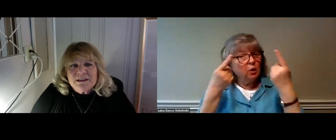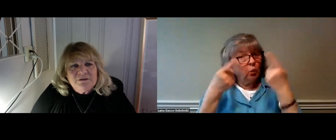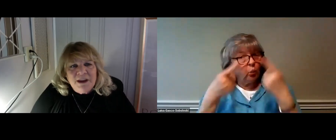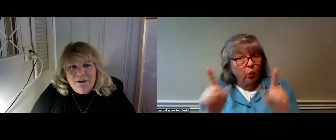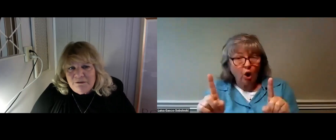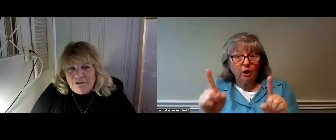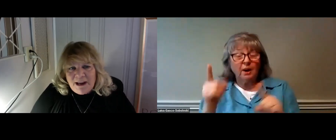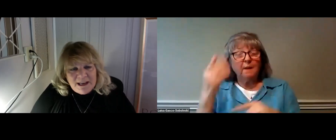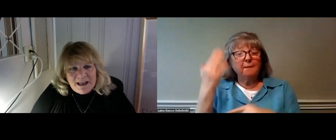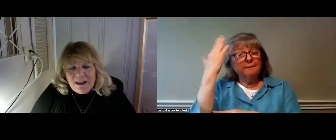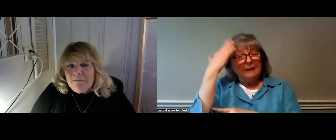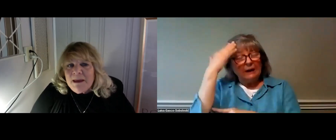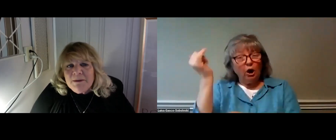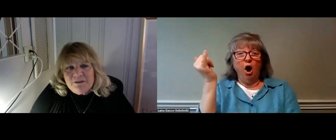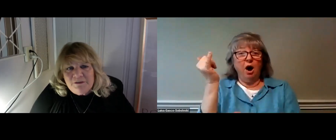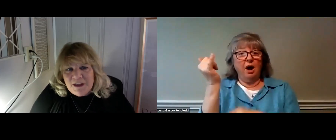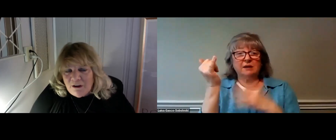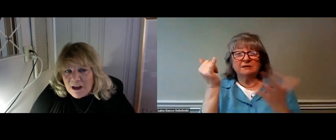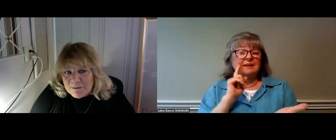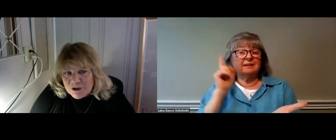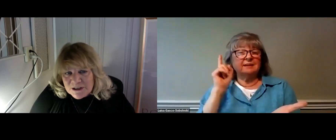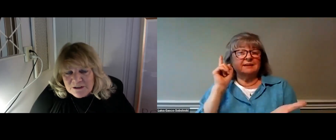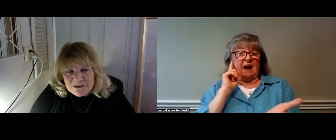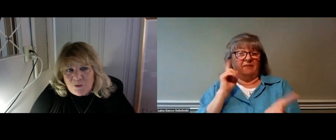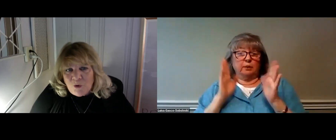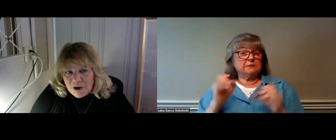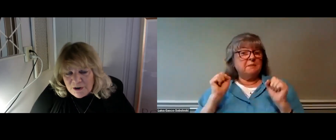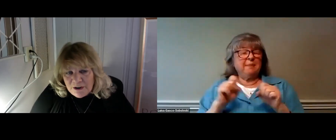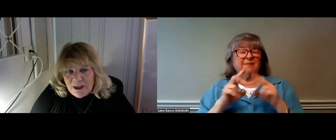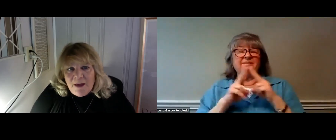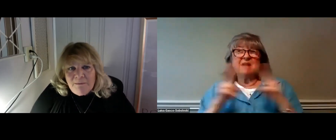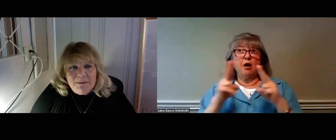This is very frightening. Maybe the VRI machine doesn't work.